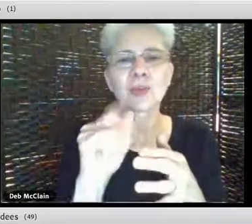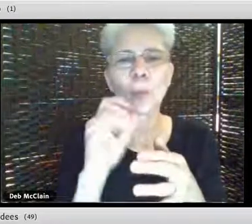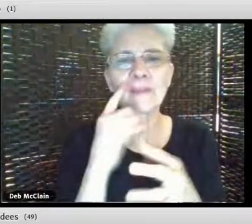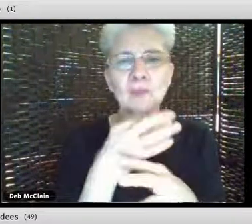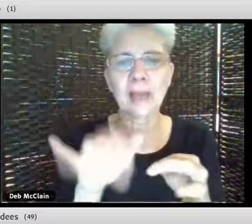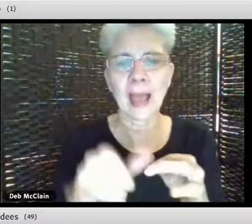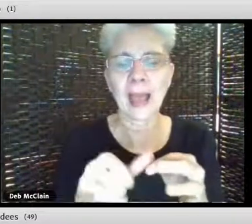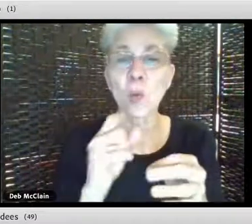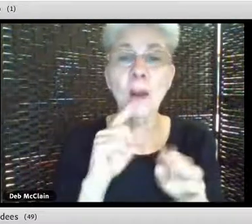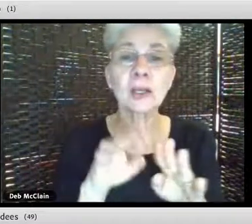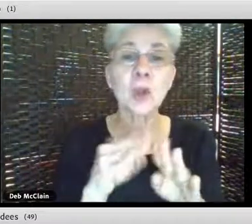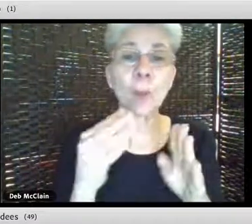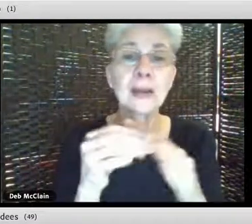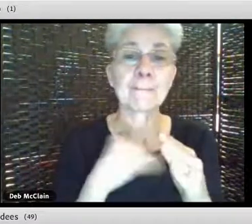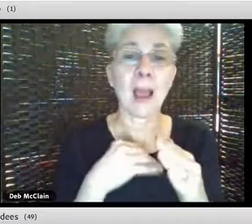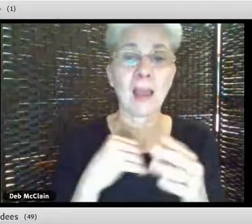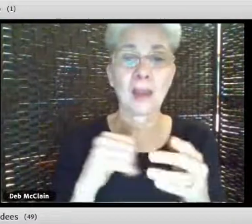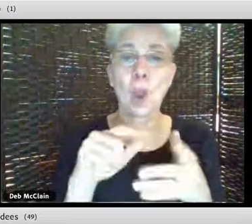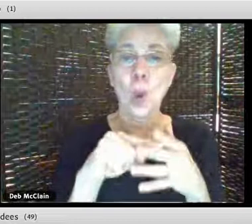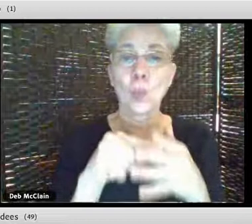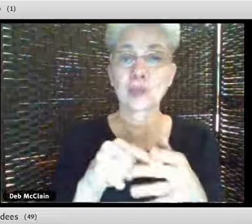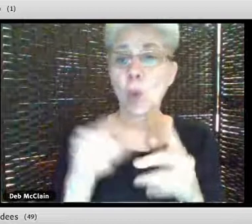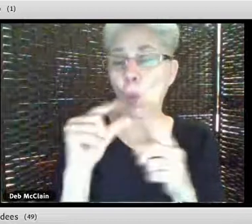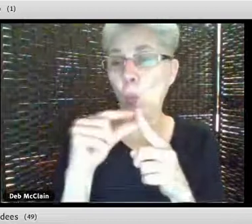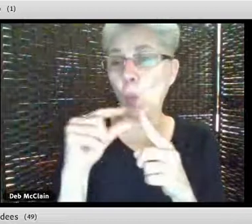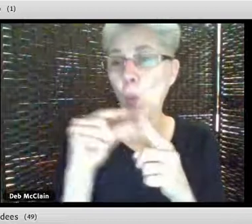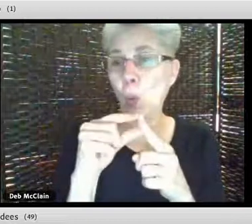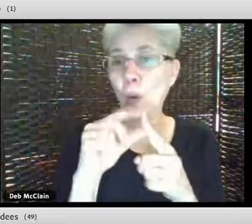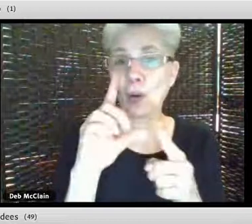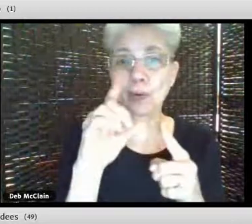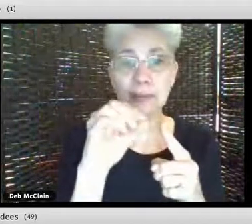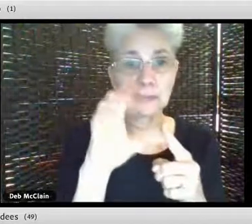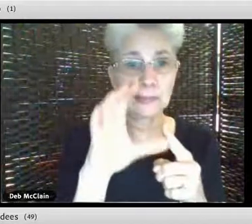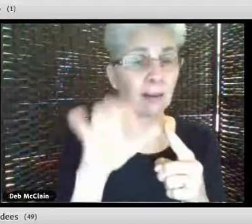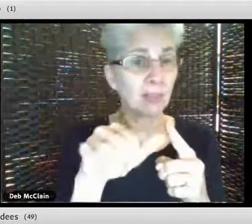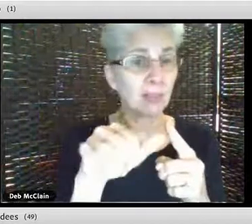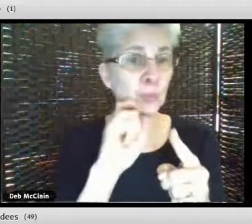or I can open it in my original -- I can open it as a Word document, which is kind of cool if you want